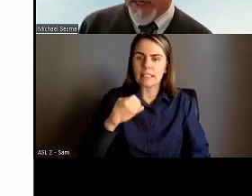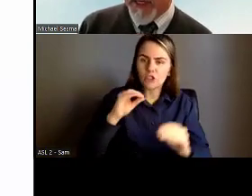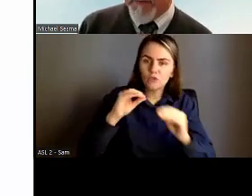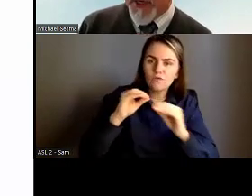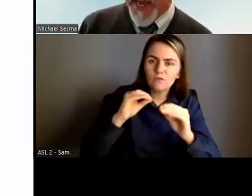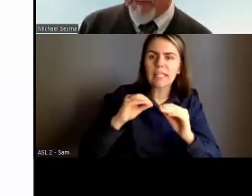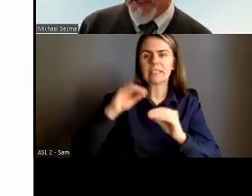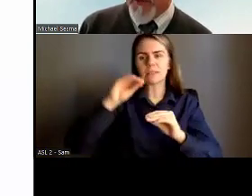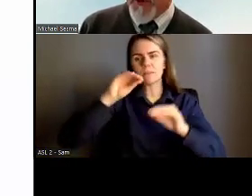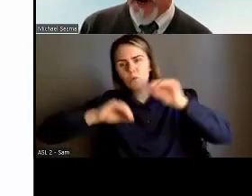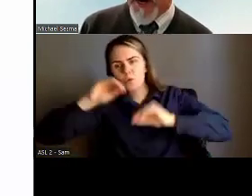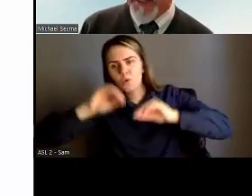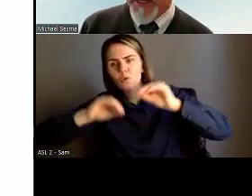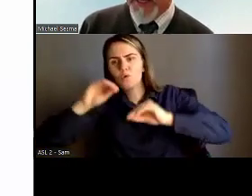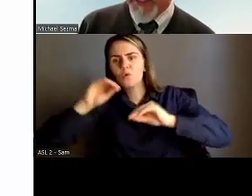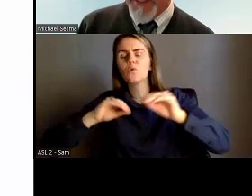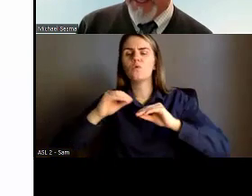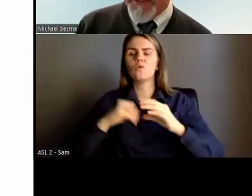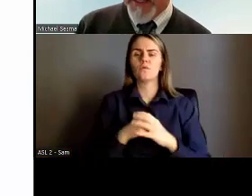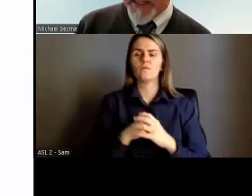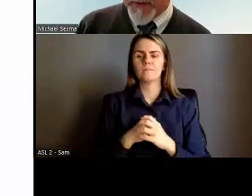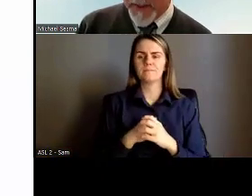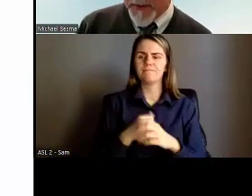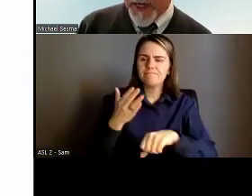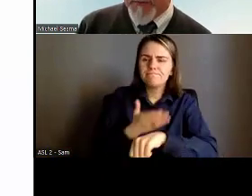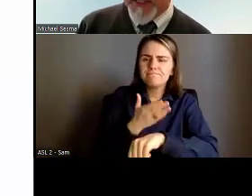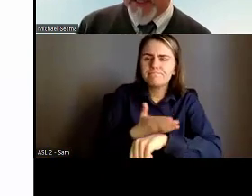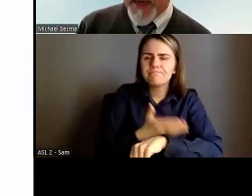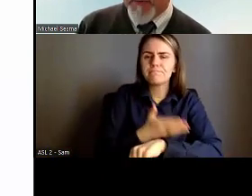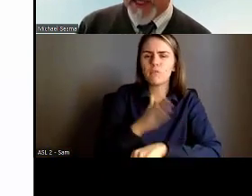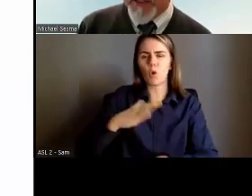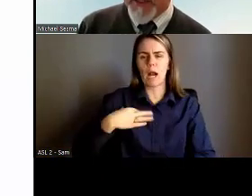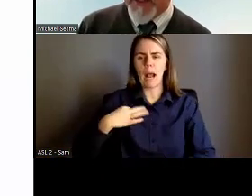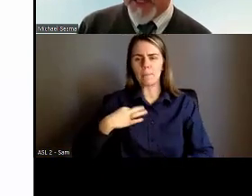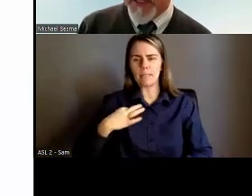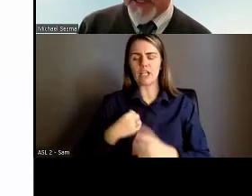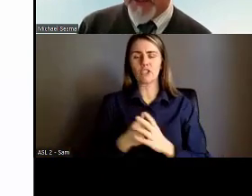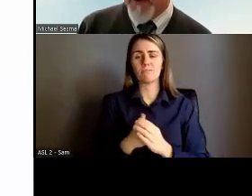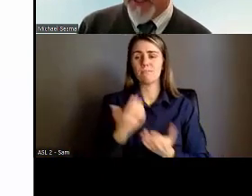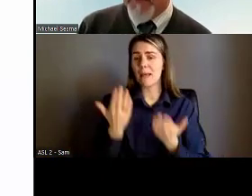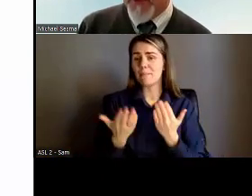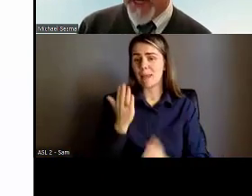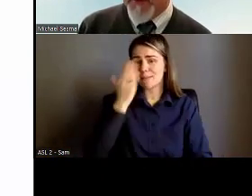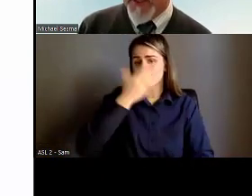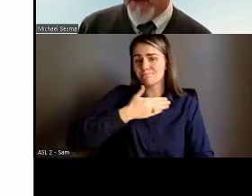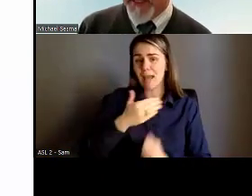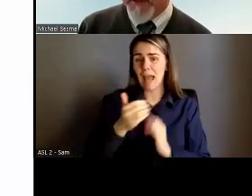and perhaps some require attachments, or elements of the application are missing. So it gives you time to do that,